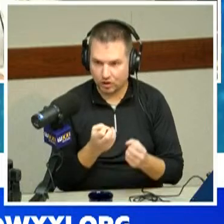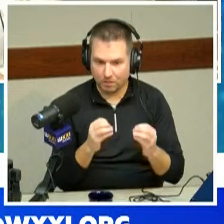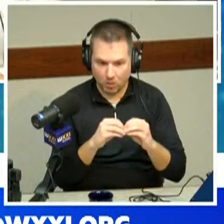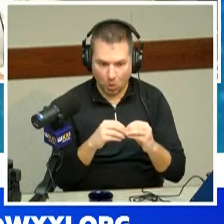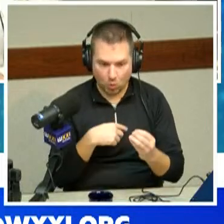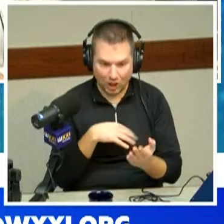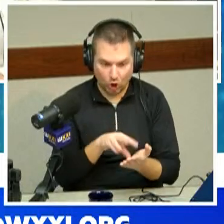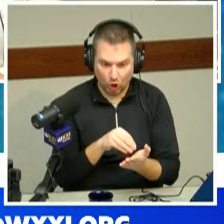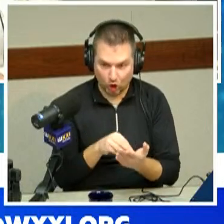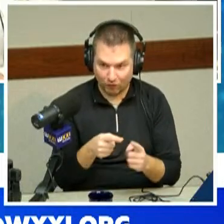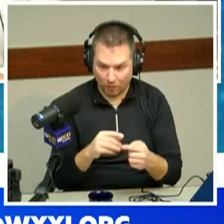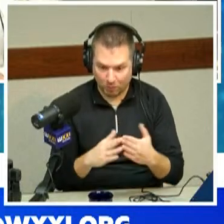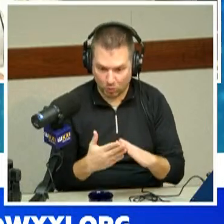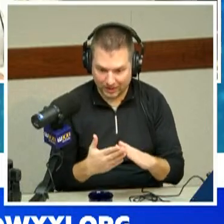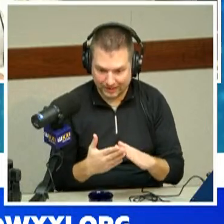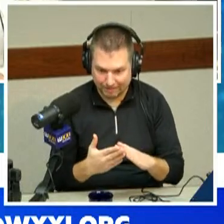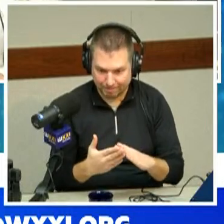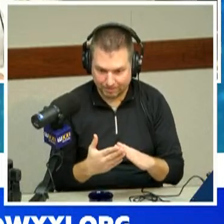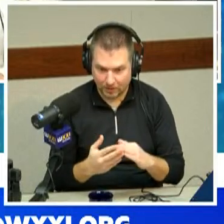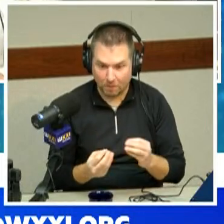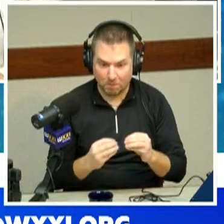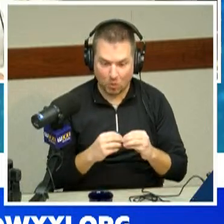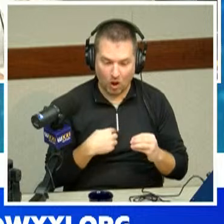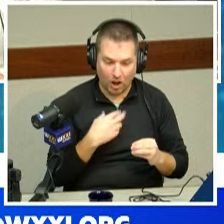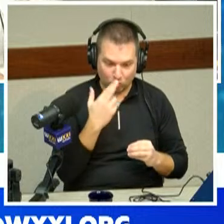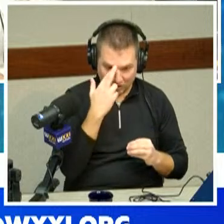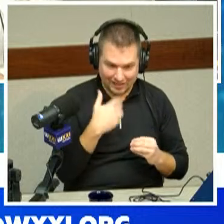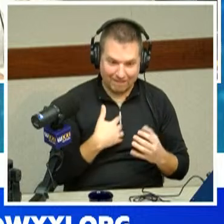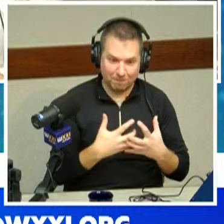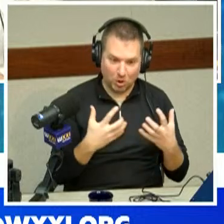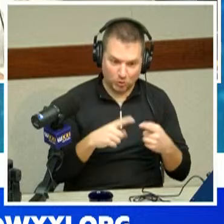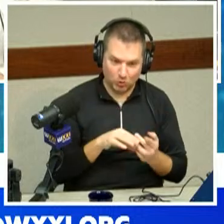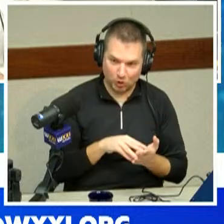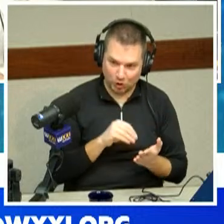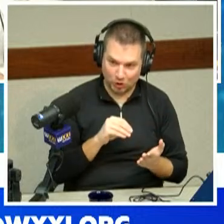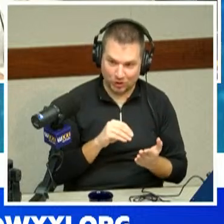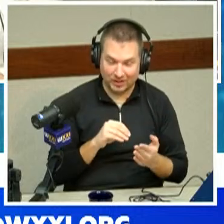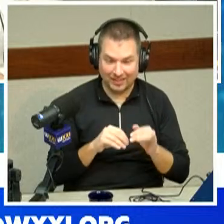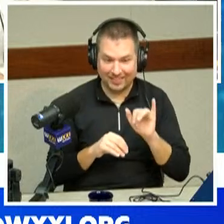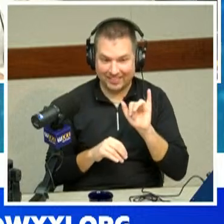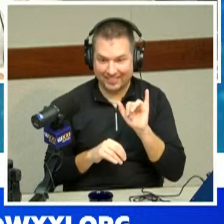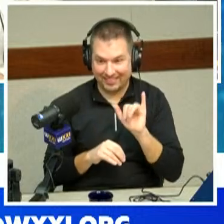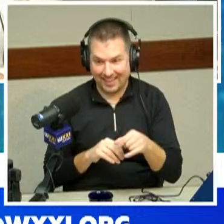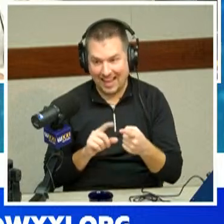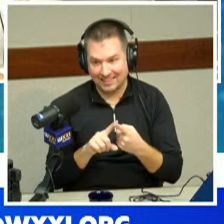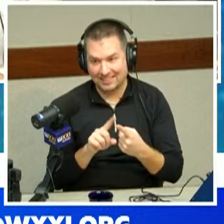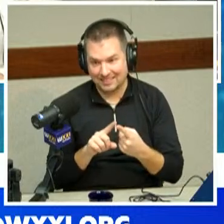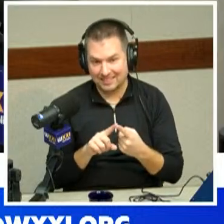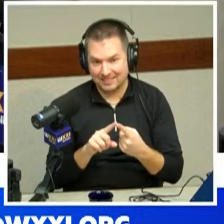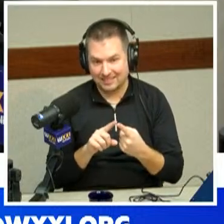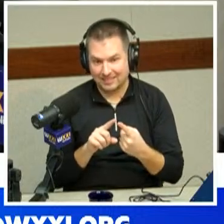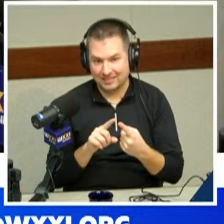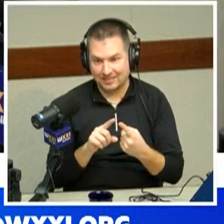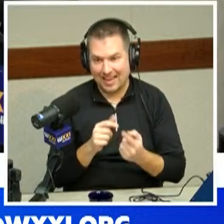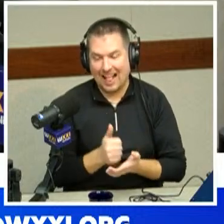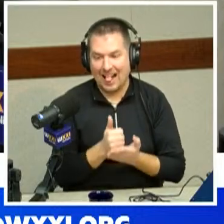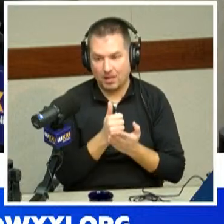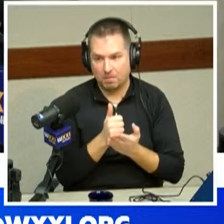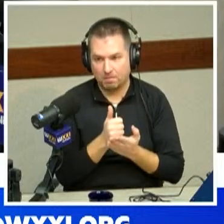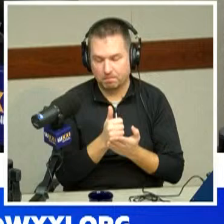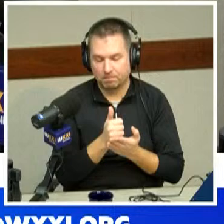things the more we realize we have to learn yeah so that's something I think it's helping us to um